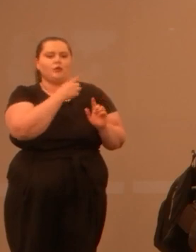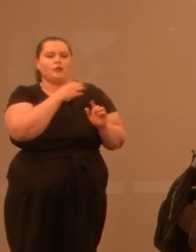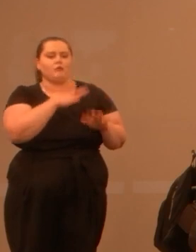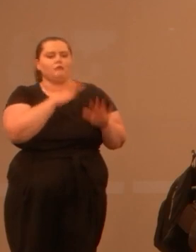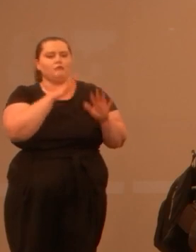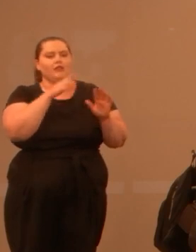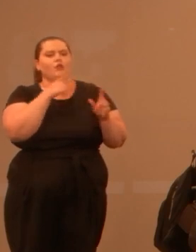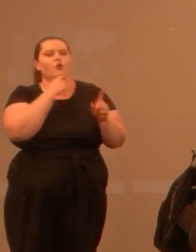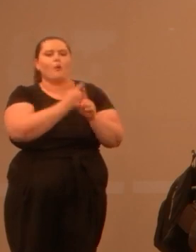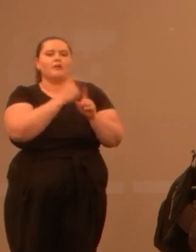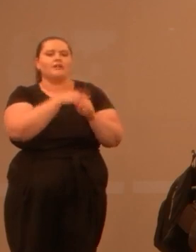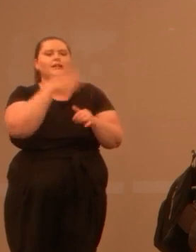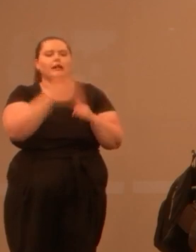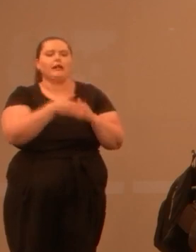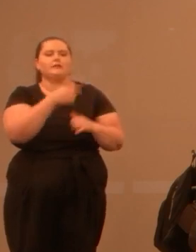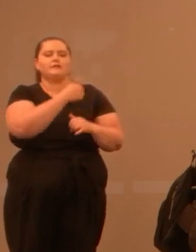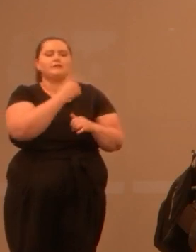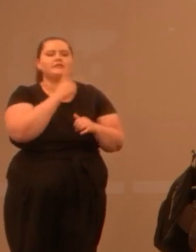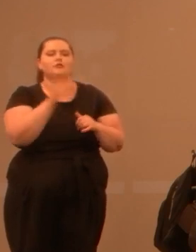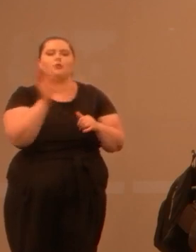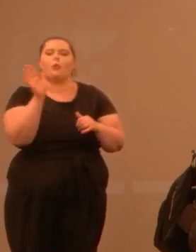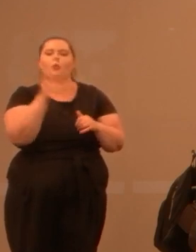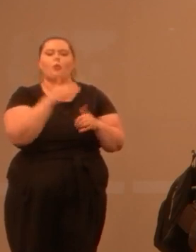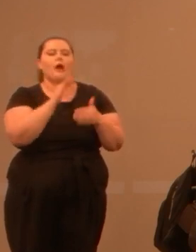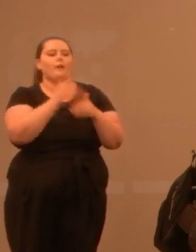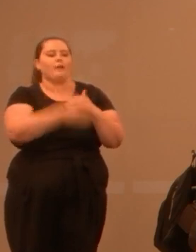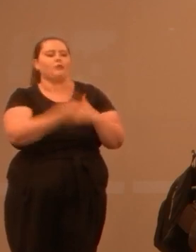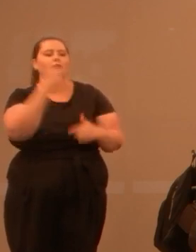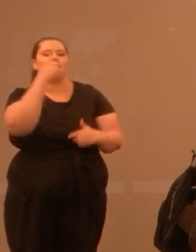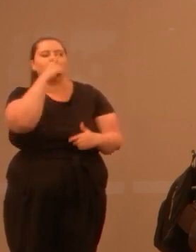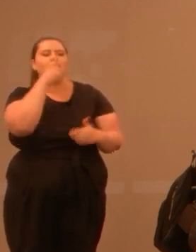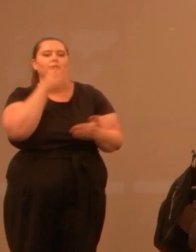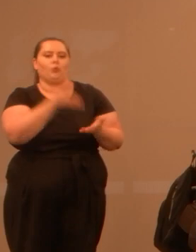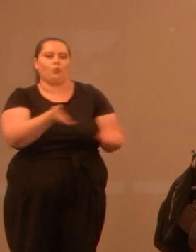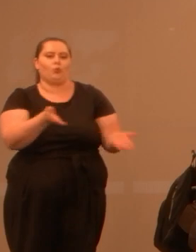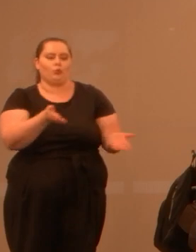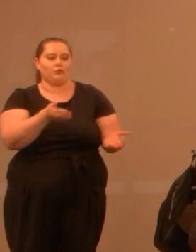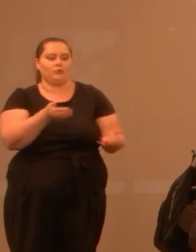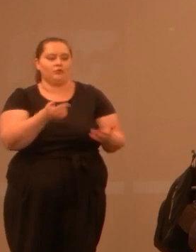end, which was it's all about people. Now I have a pretty diverse suite of